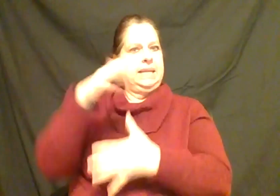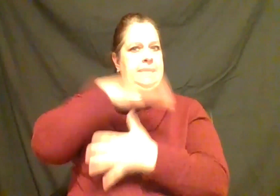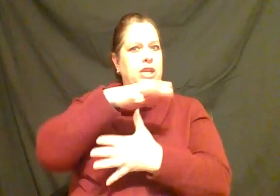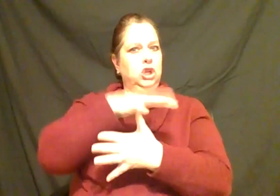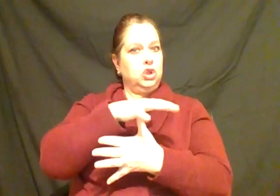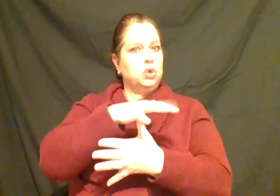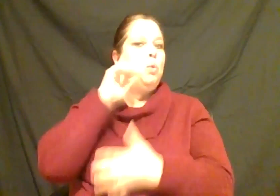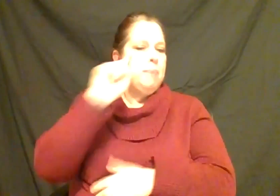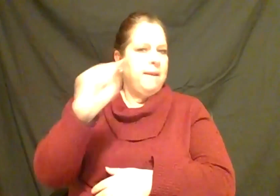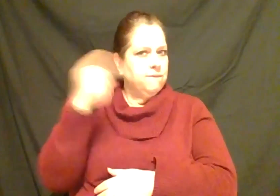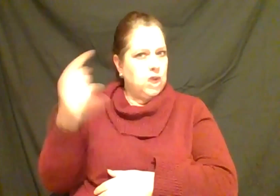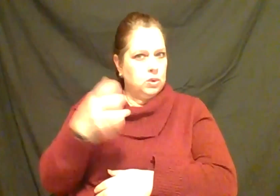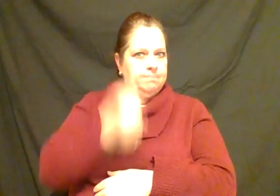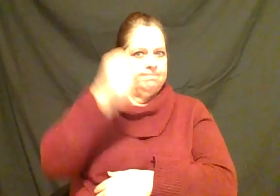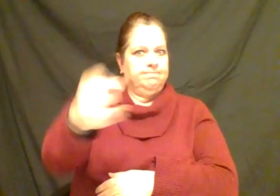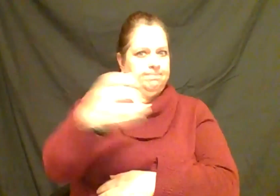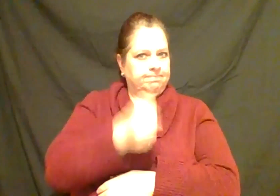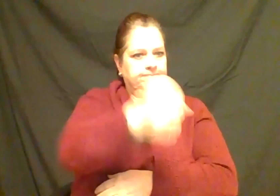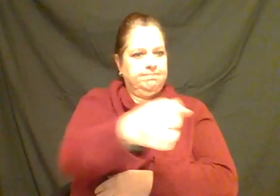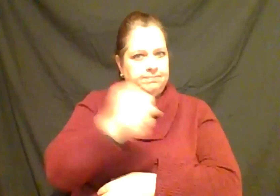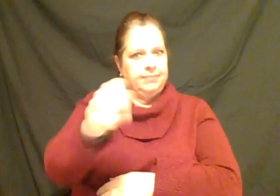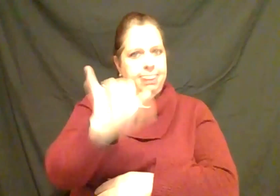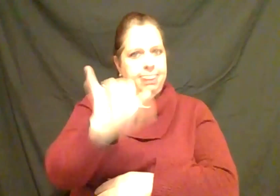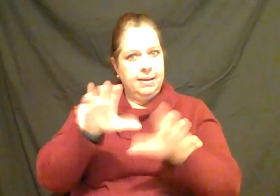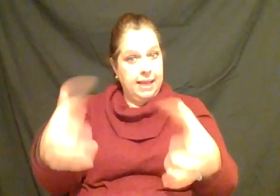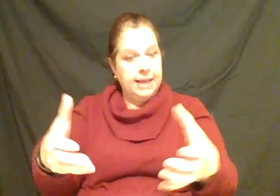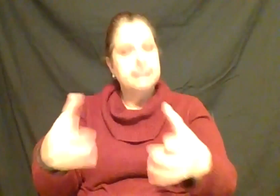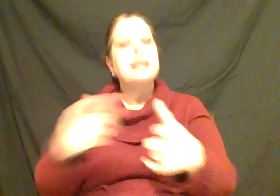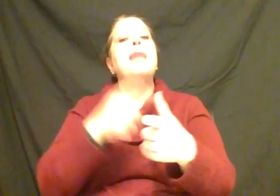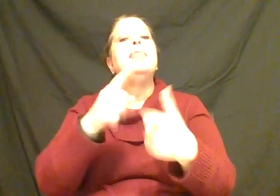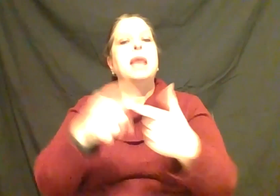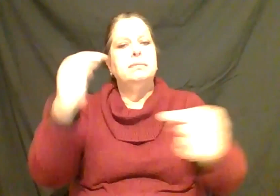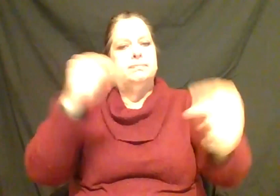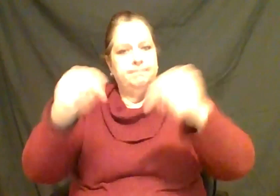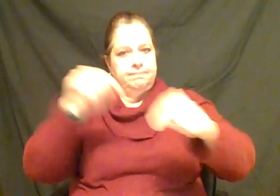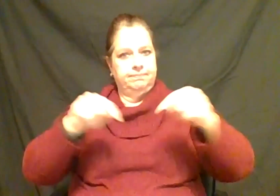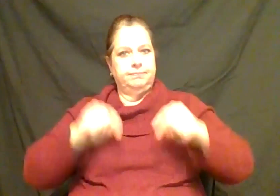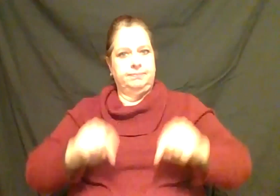the first ones to fill those open seats and then we work backwards from there so right now again